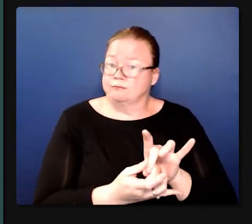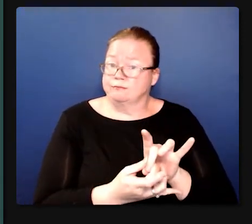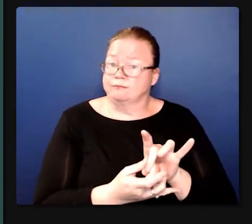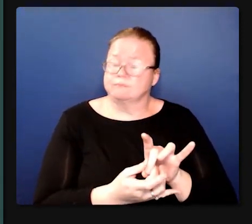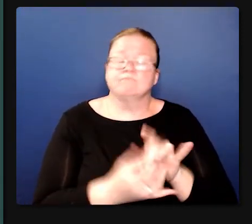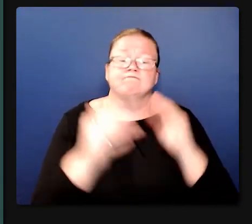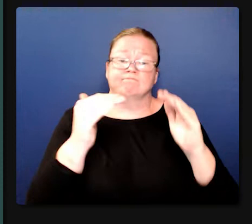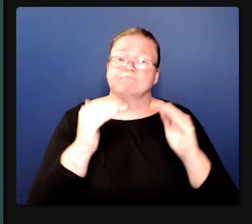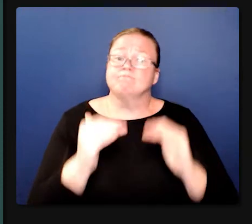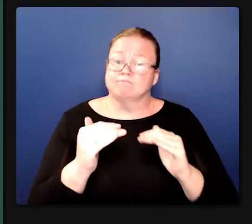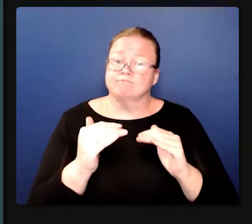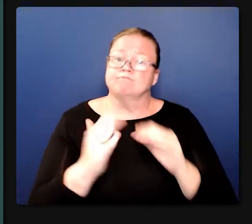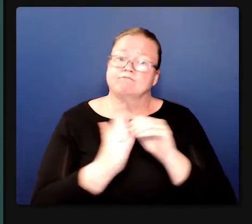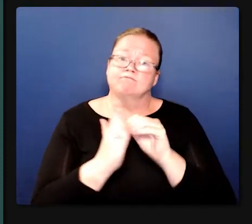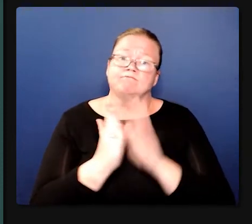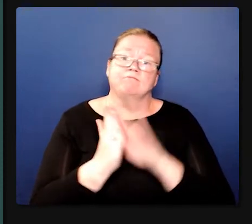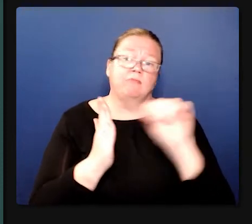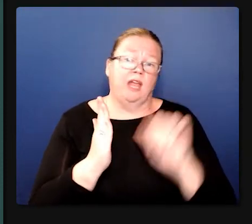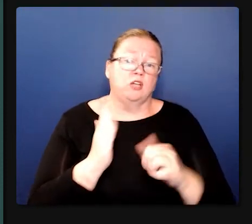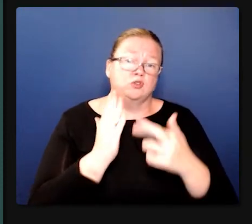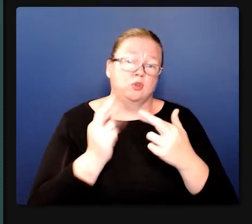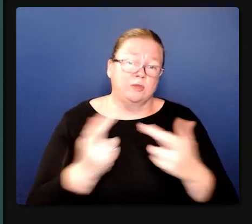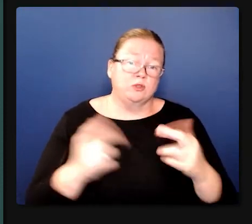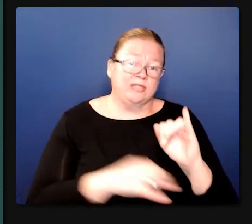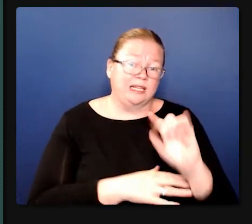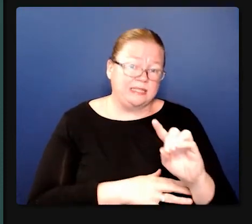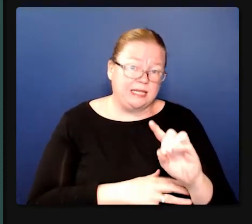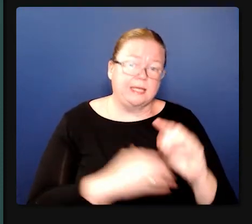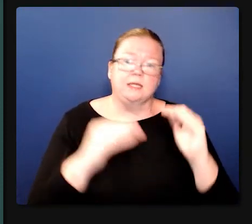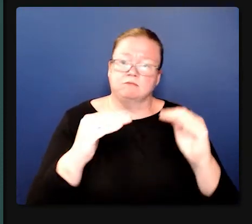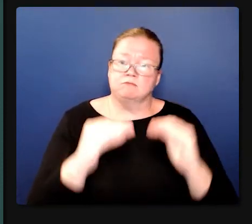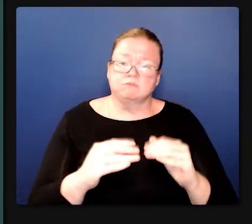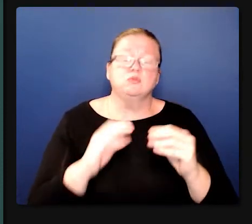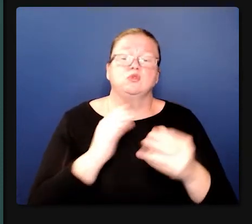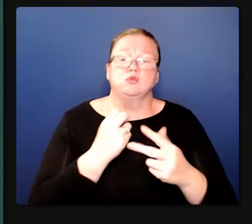and then feed in your Azure Resource ID, your Azure Storage account name,